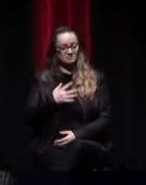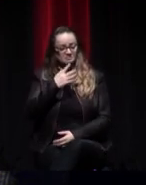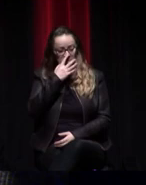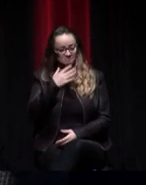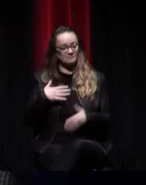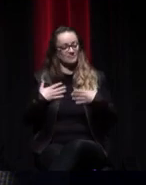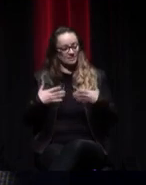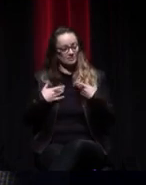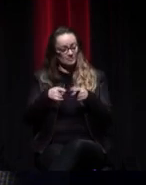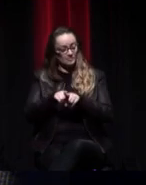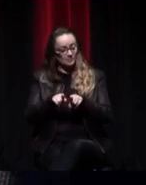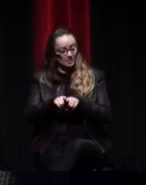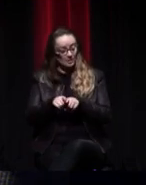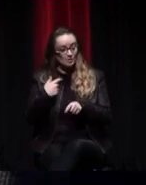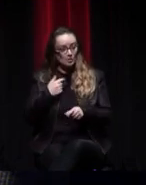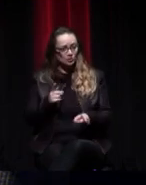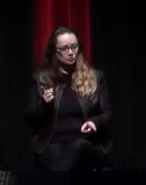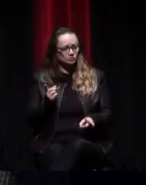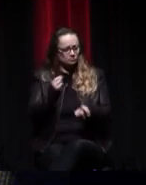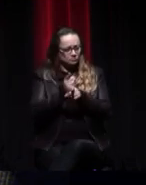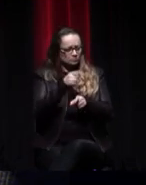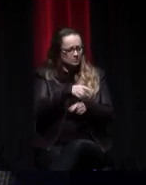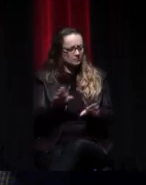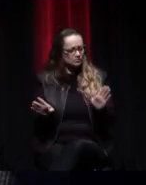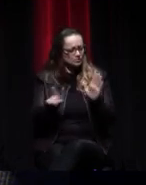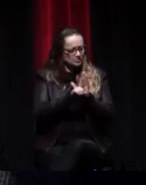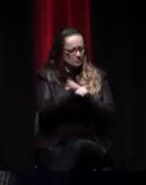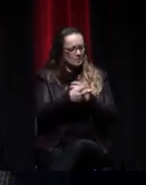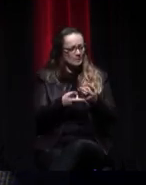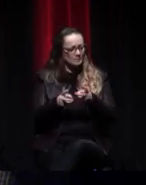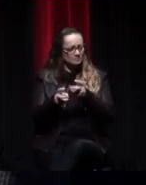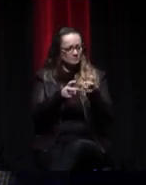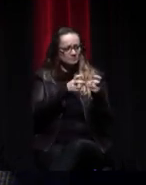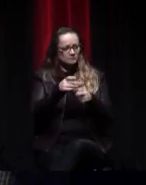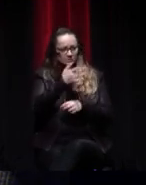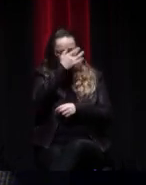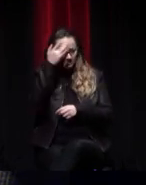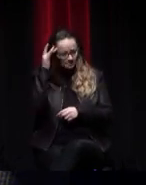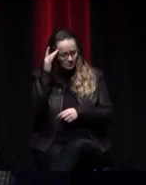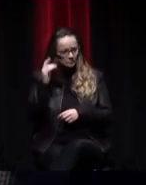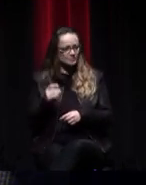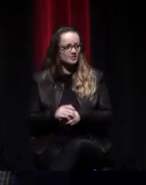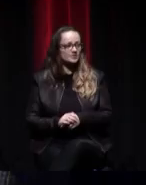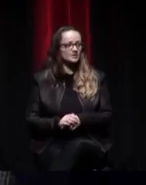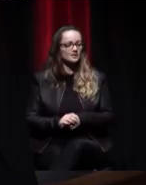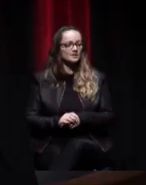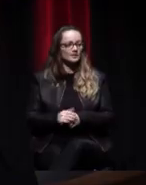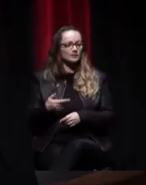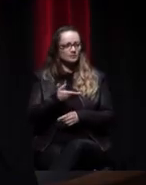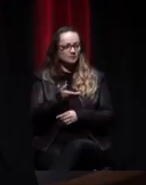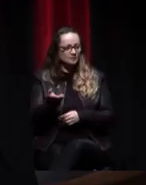I got here, and I saw all these people, all of you, here. I thought: